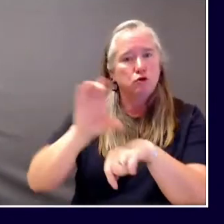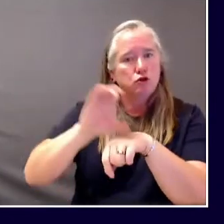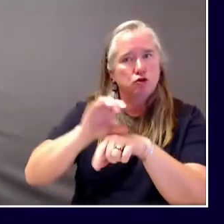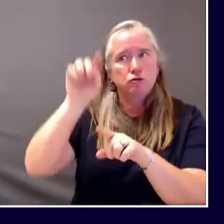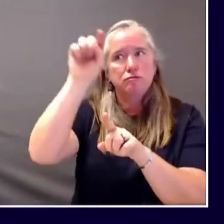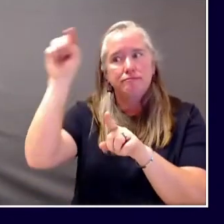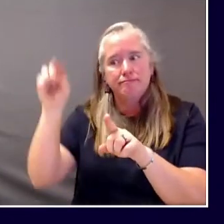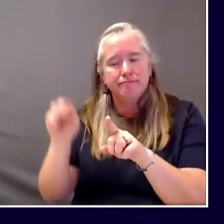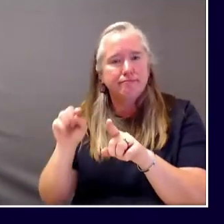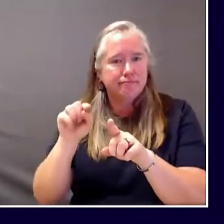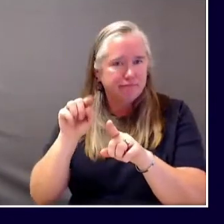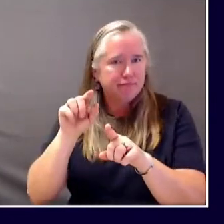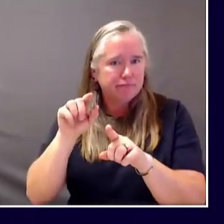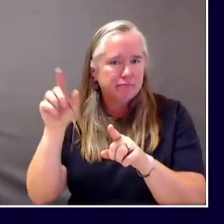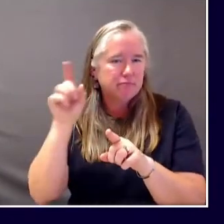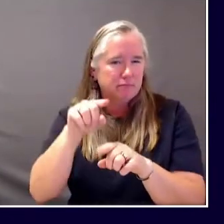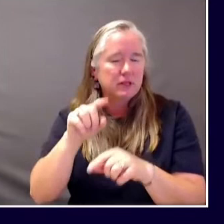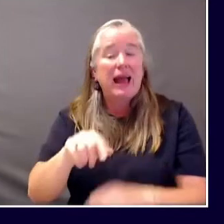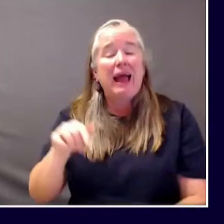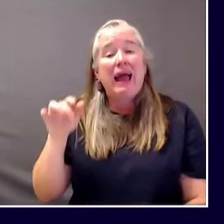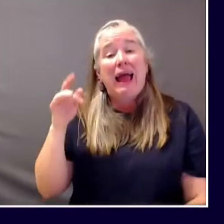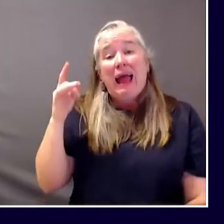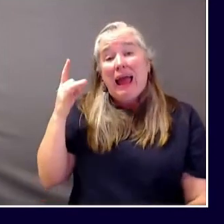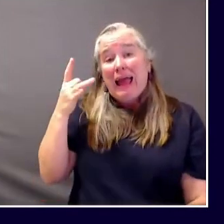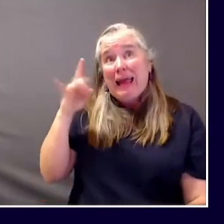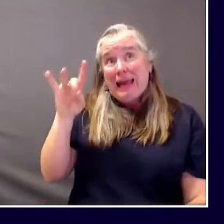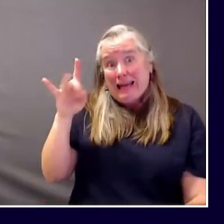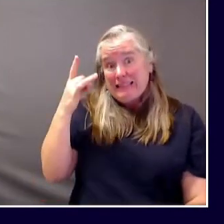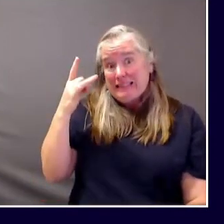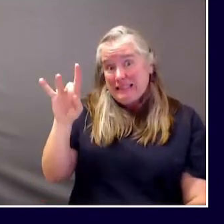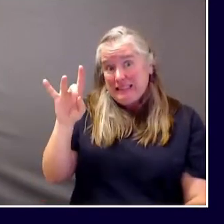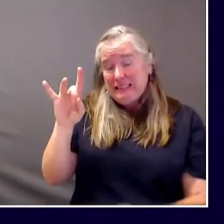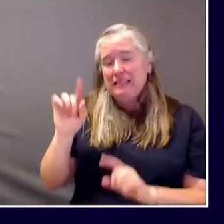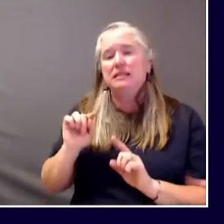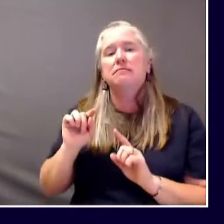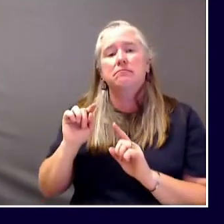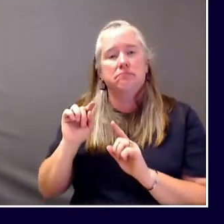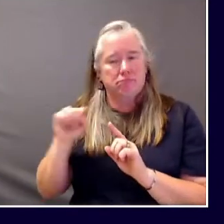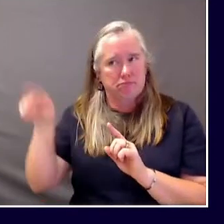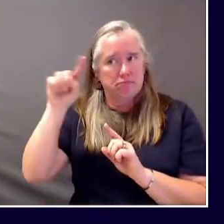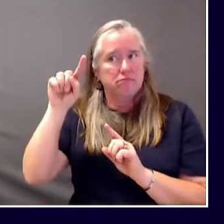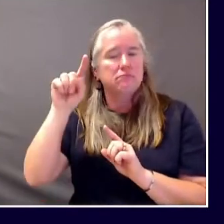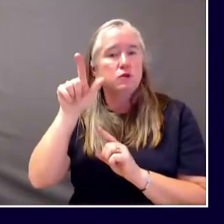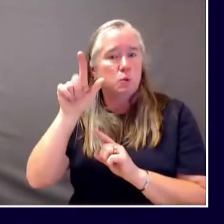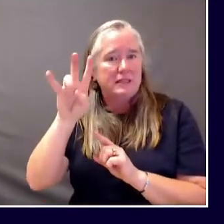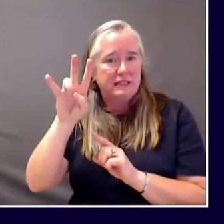individuals who attended at